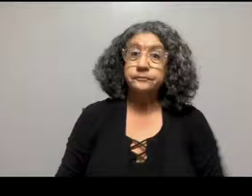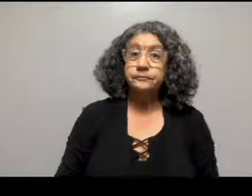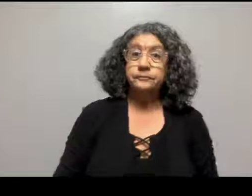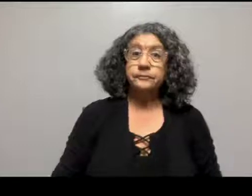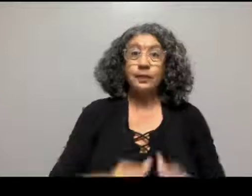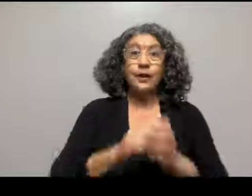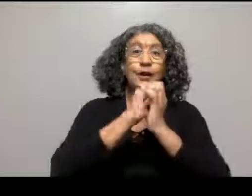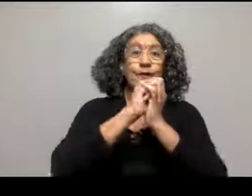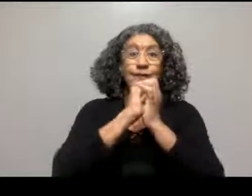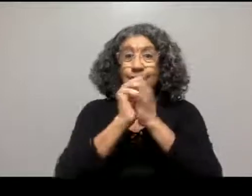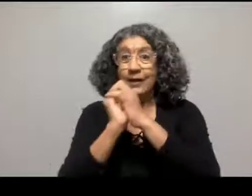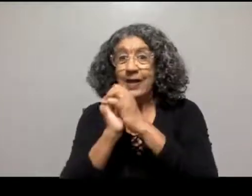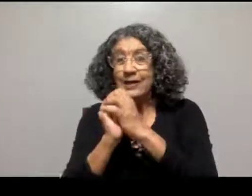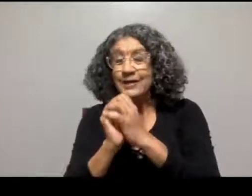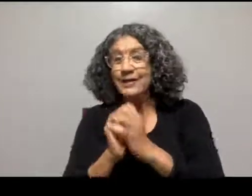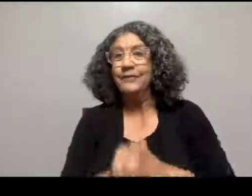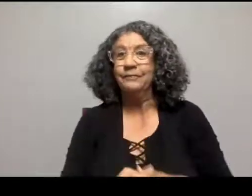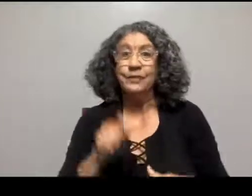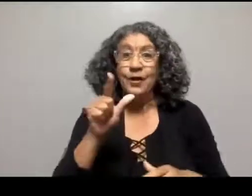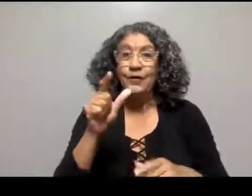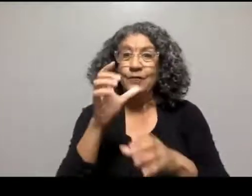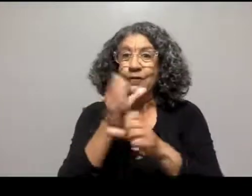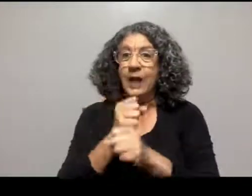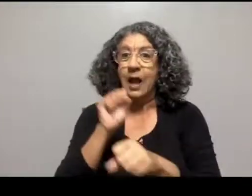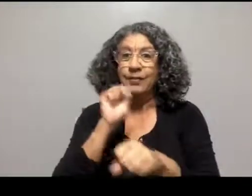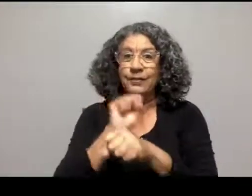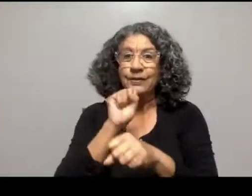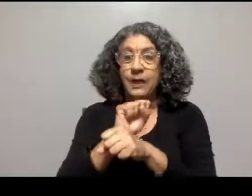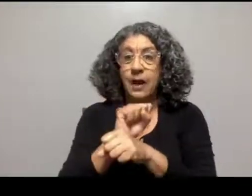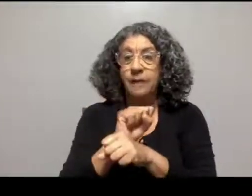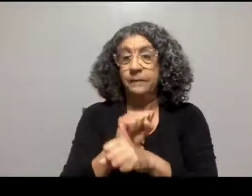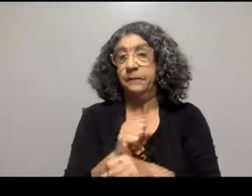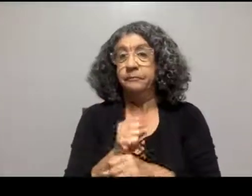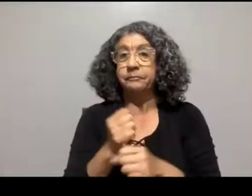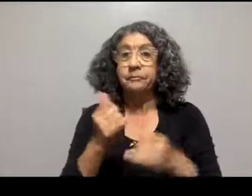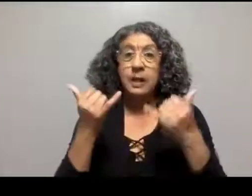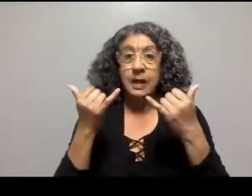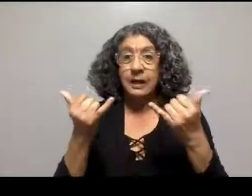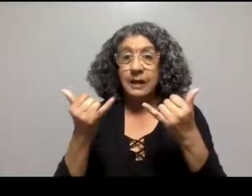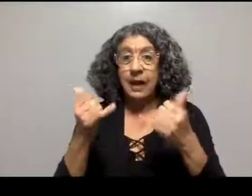Congratulations you got a job!